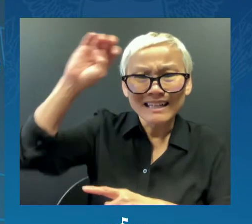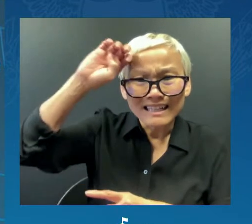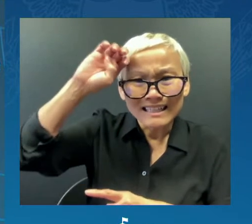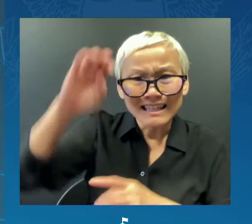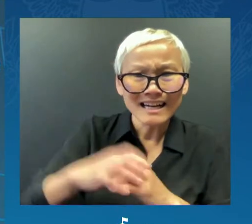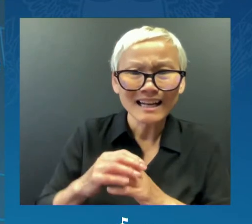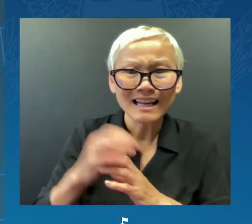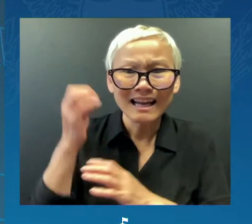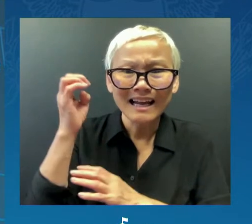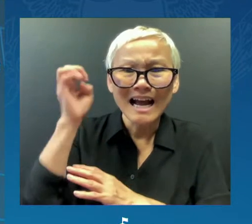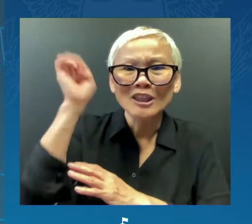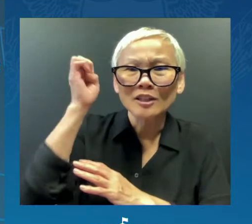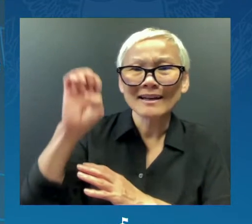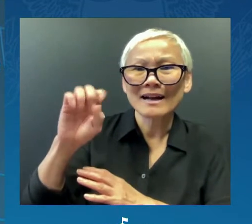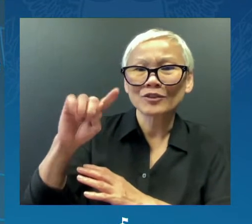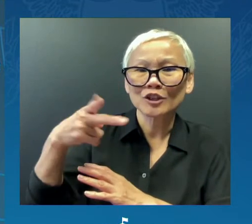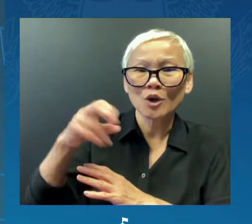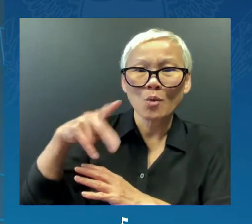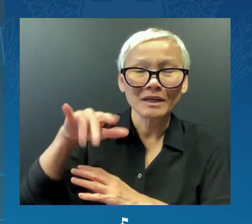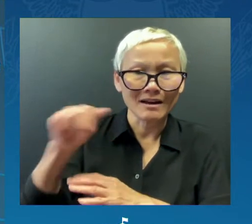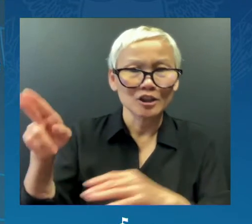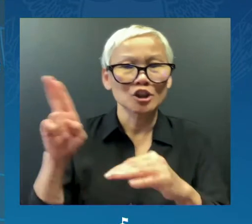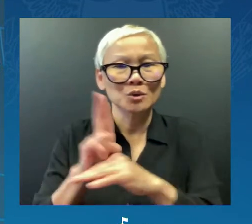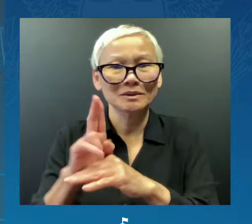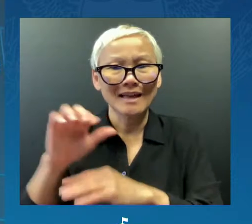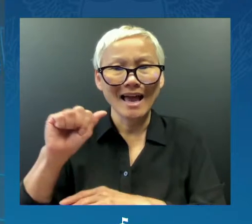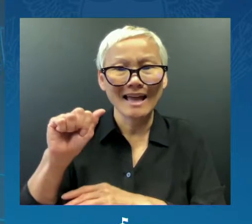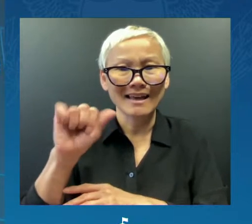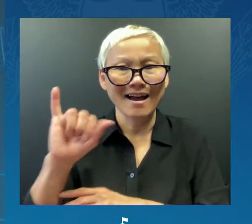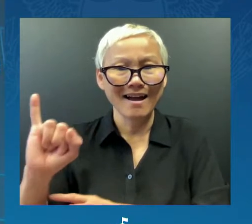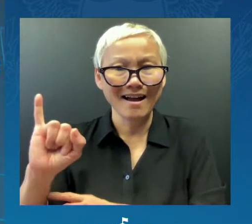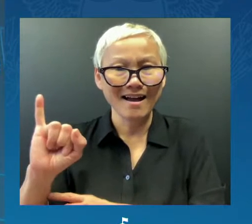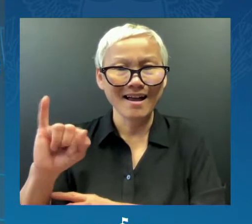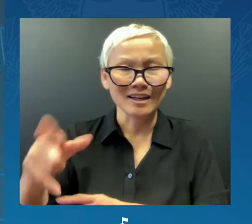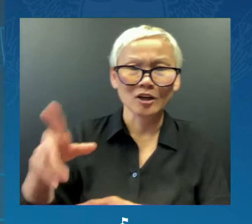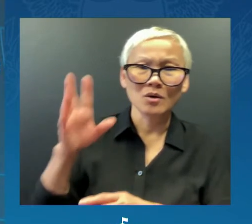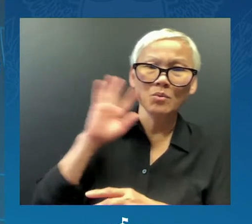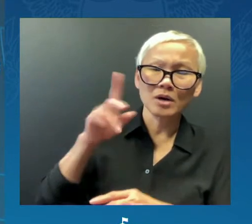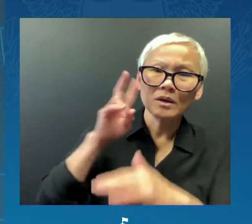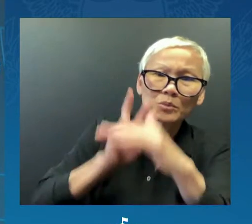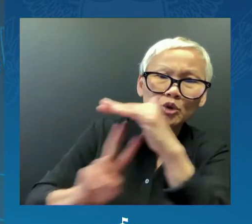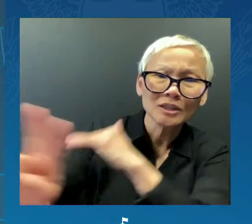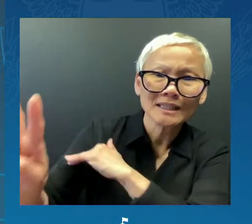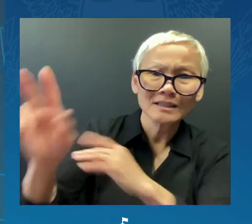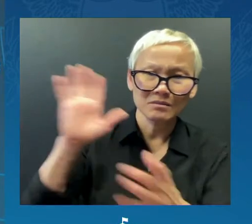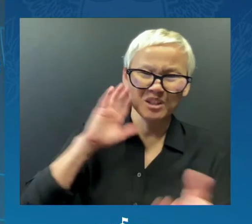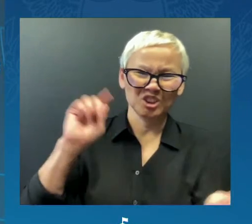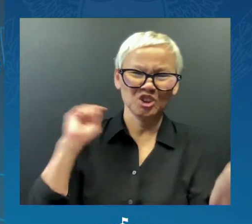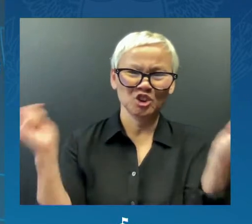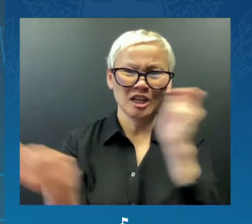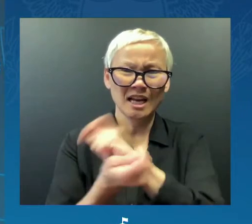to forecast changing trends in agricultural production and the climate crisis,